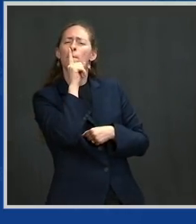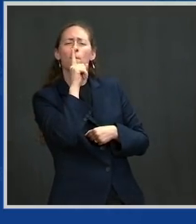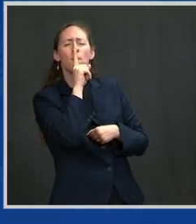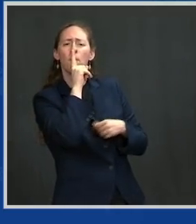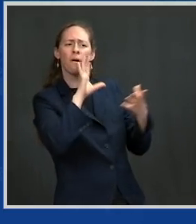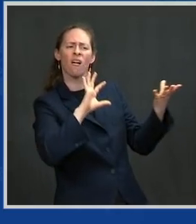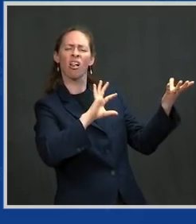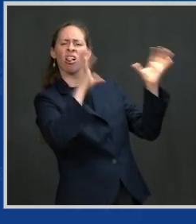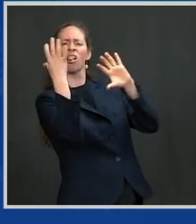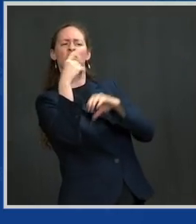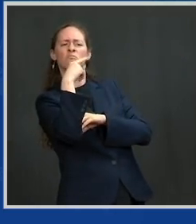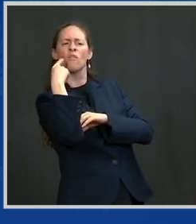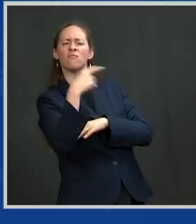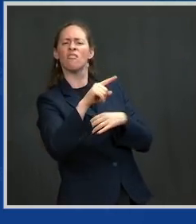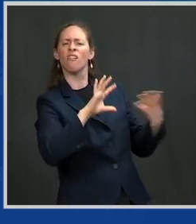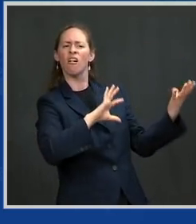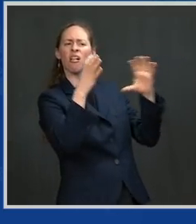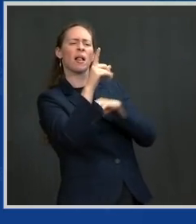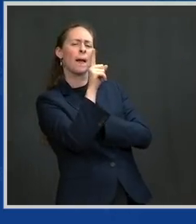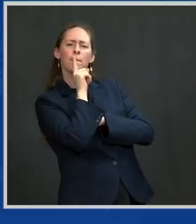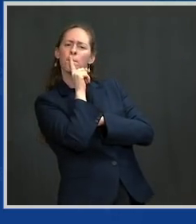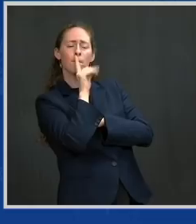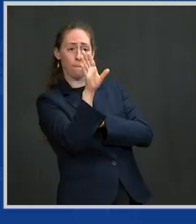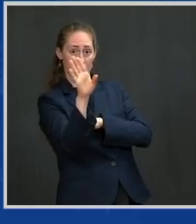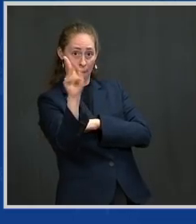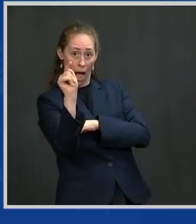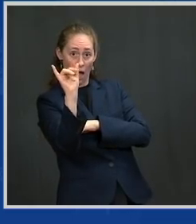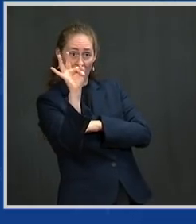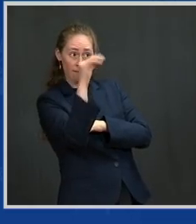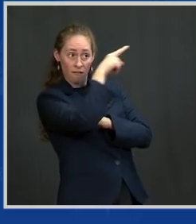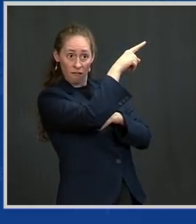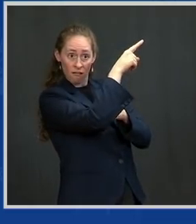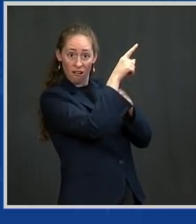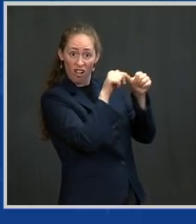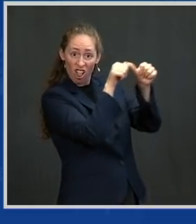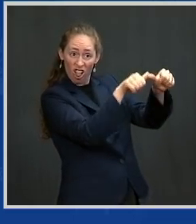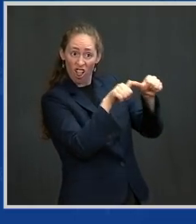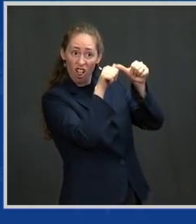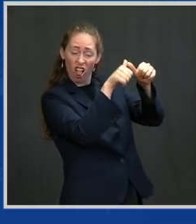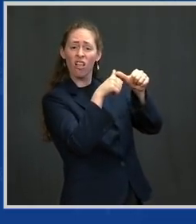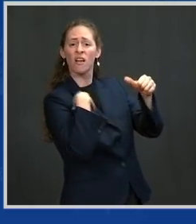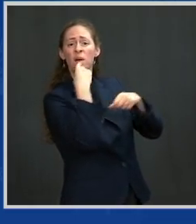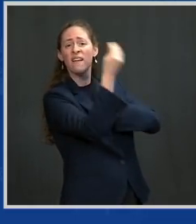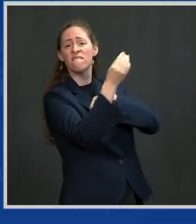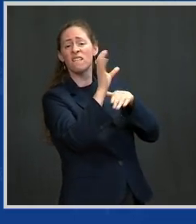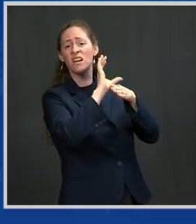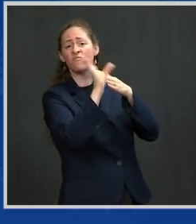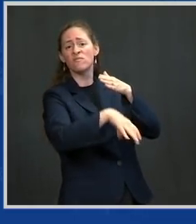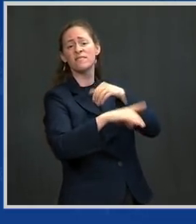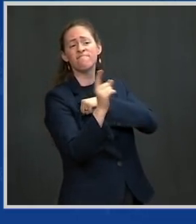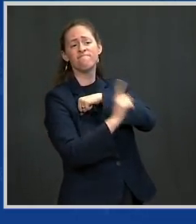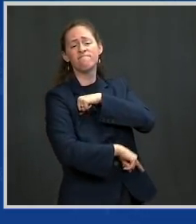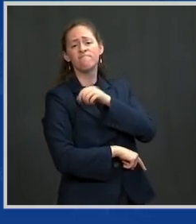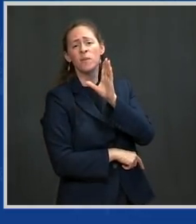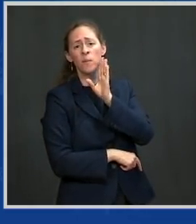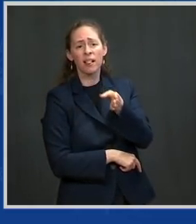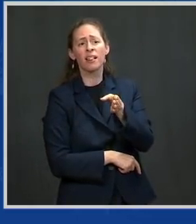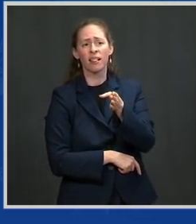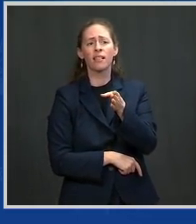continues its harmful activities and that we will not fail to defend the Transatlantic Alliance